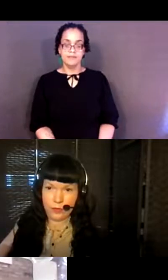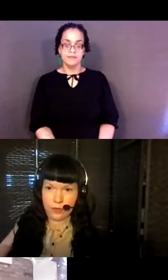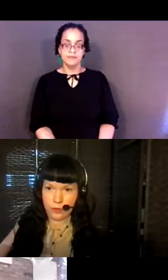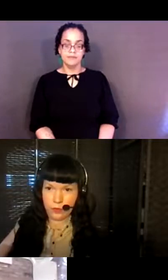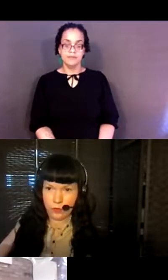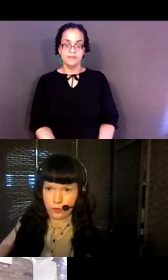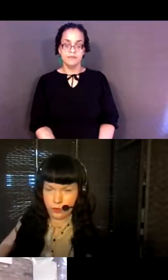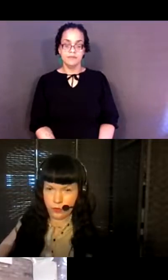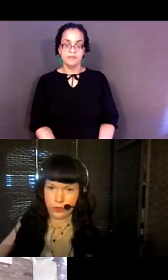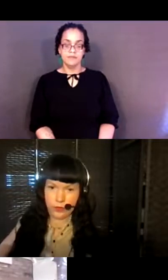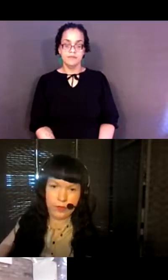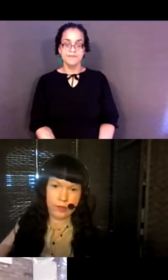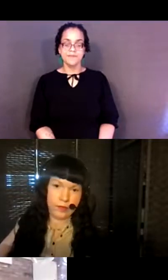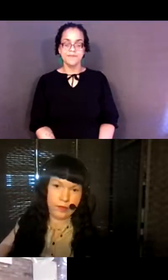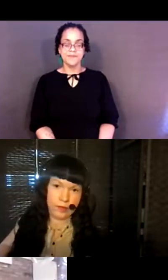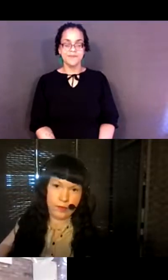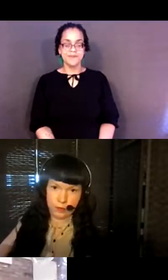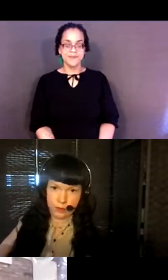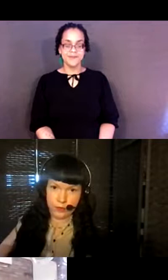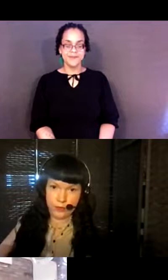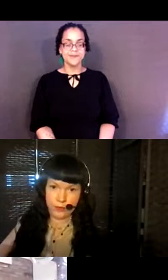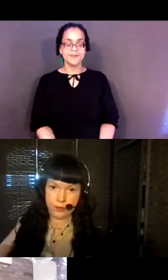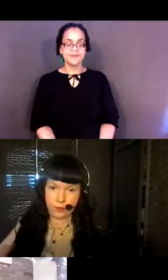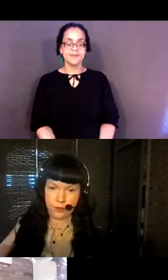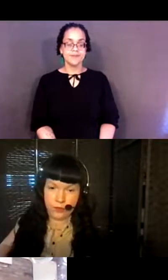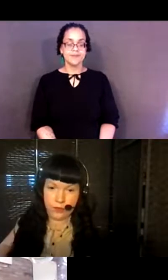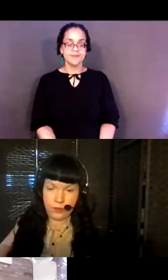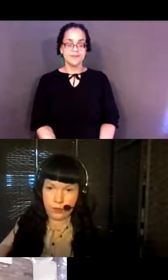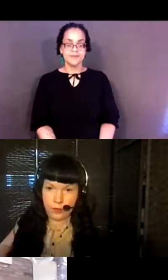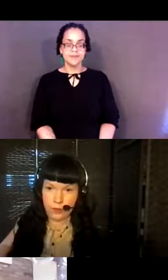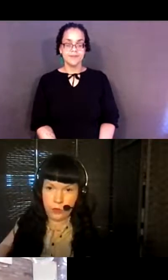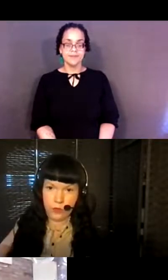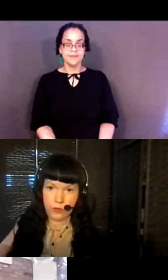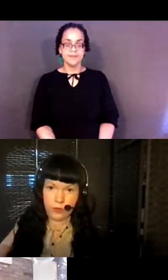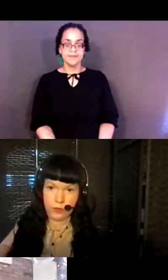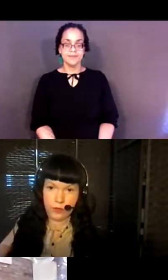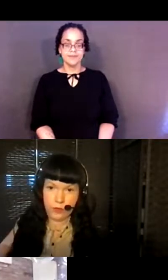what specific accommodations and needs that you have